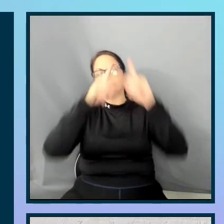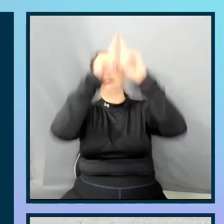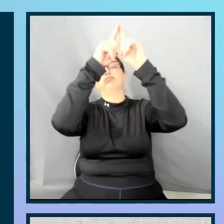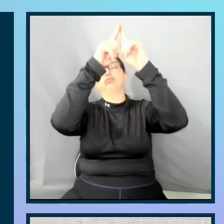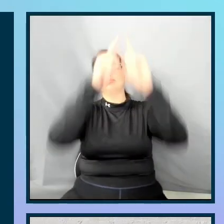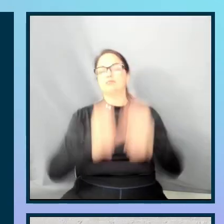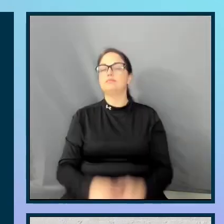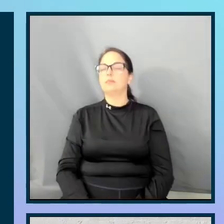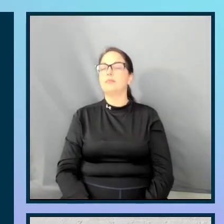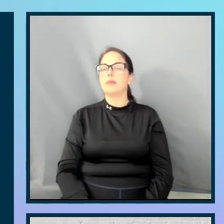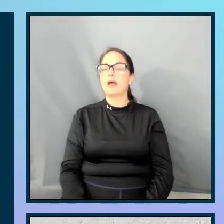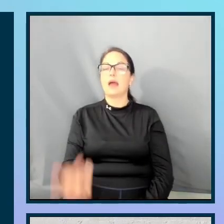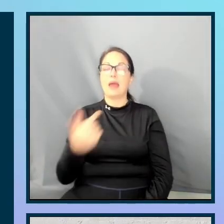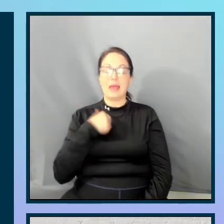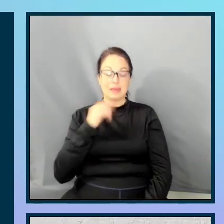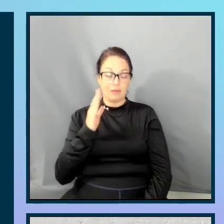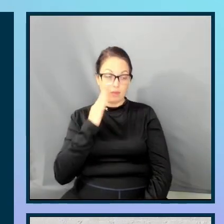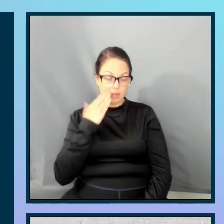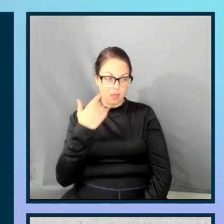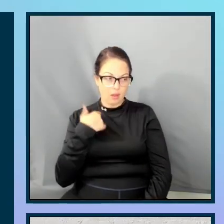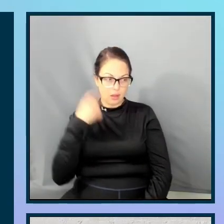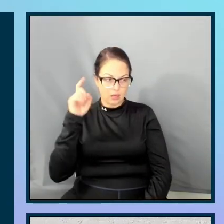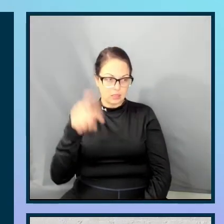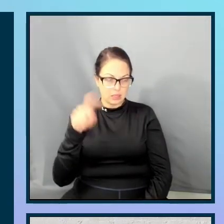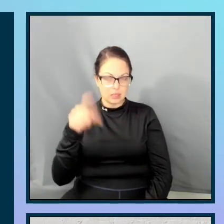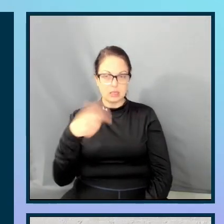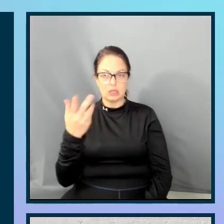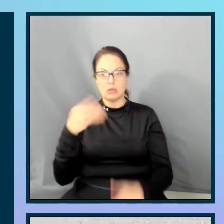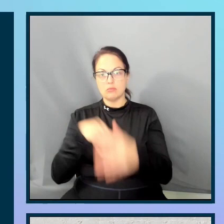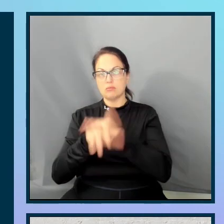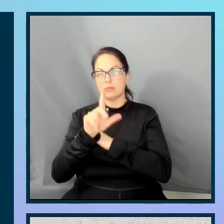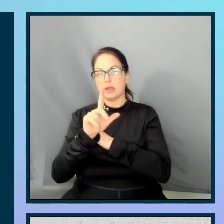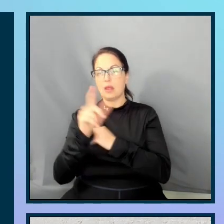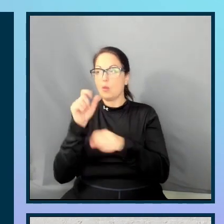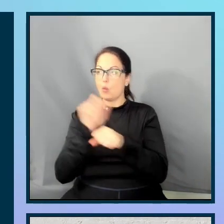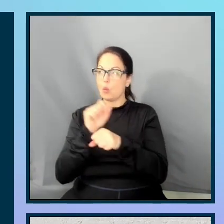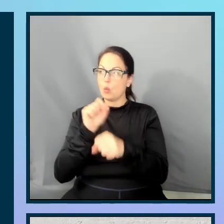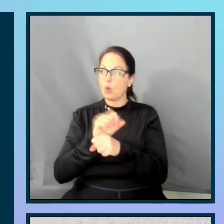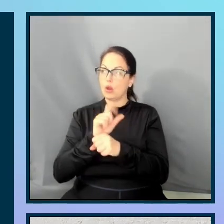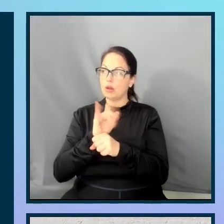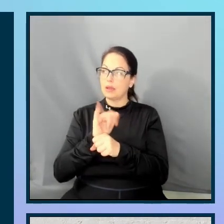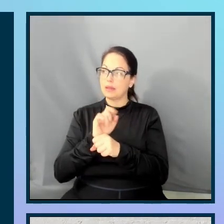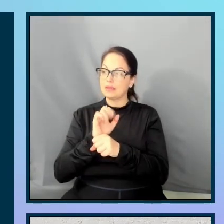I never thought I had what it took to get into LinkedIn, and never in a million years